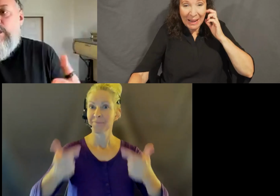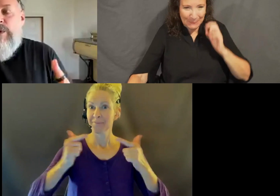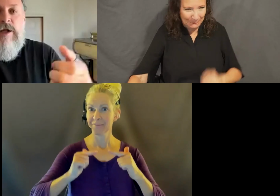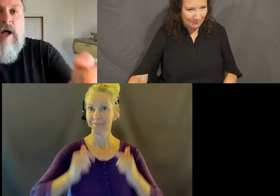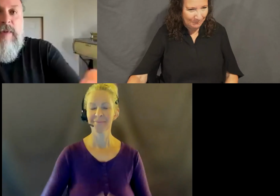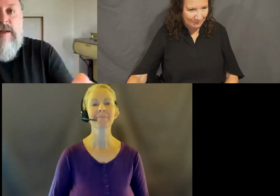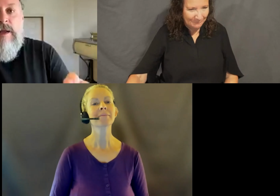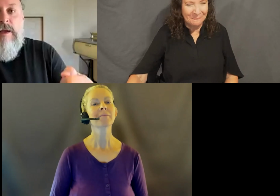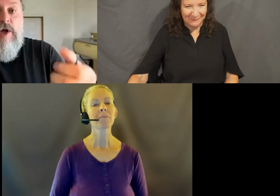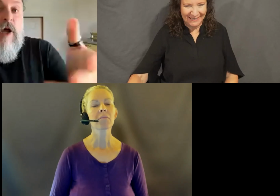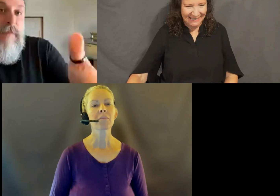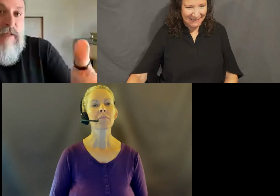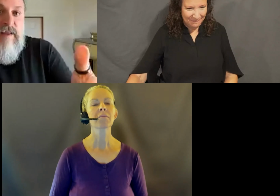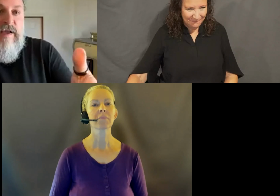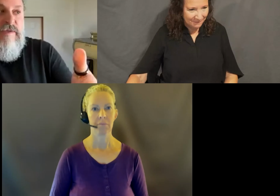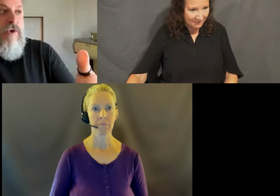Ways that we could accommodate the cockpit in that case.